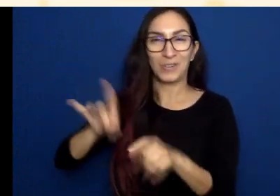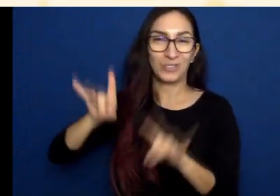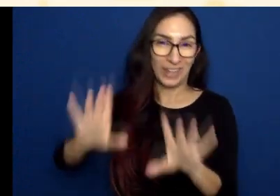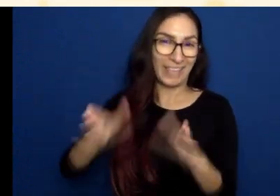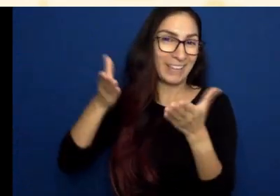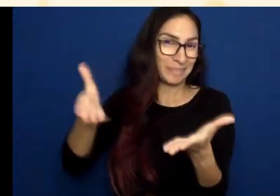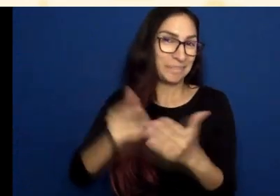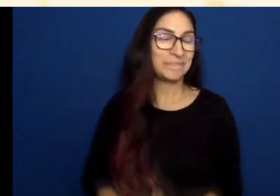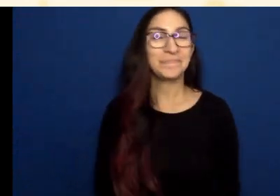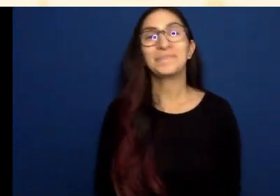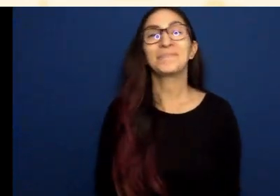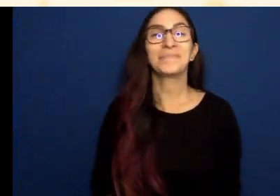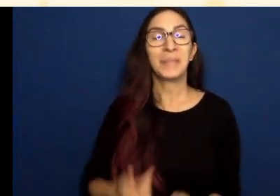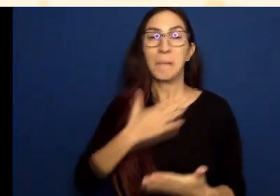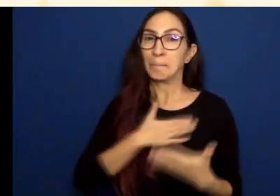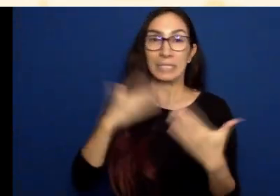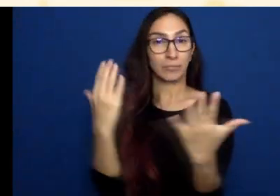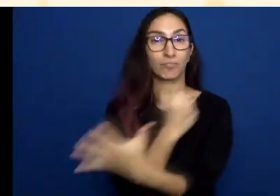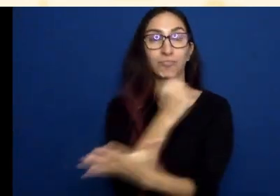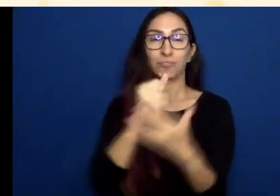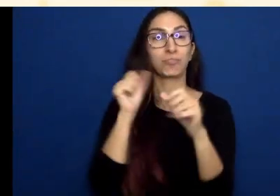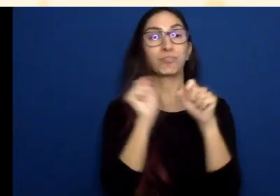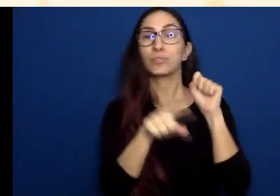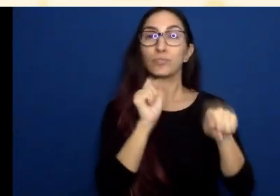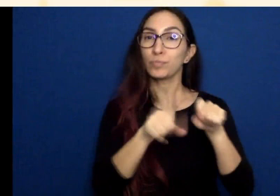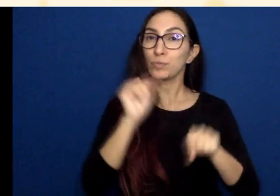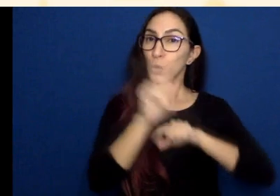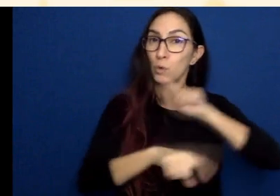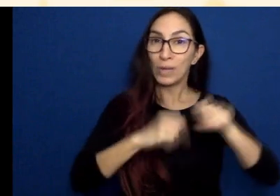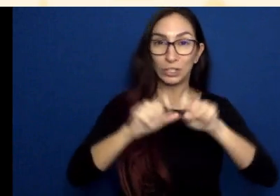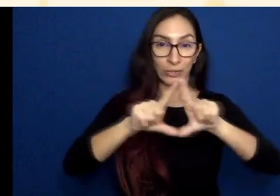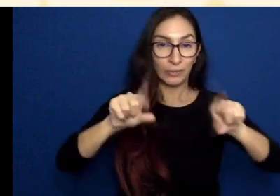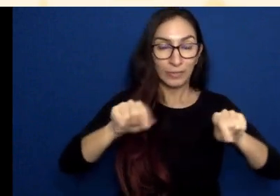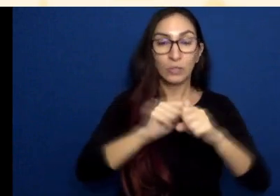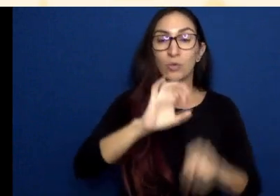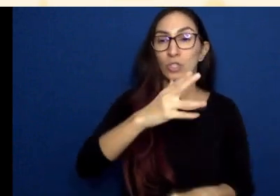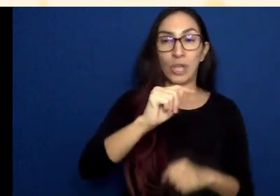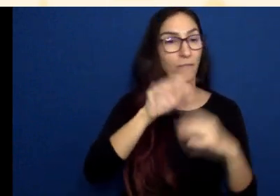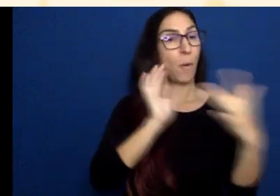In 2017, she was nominated Australian of the Year.